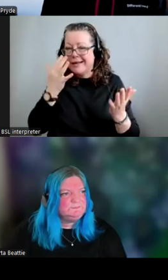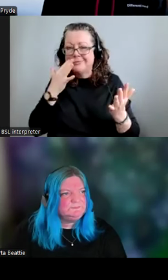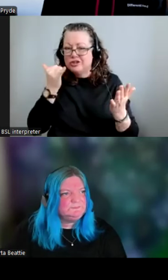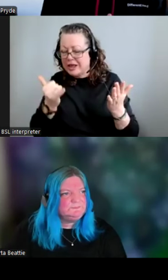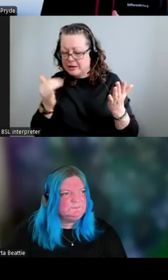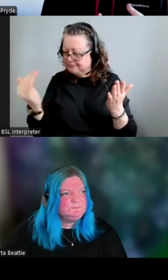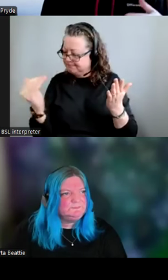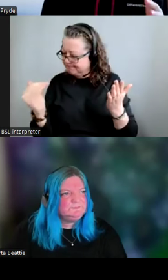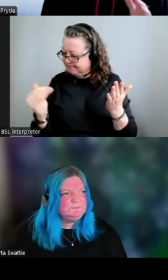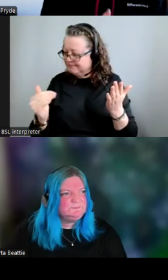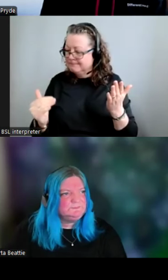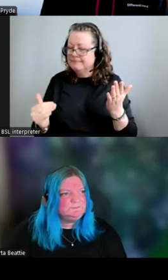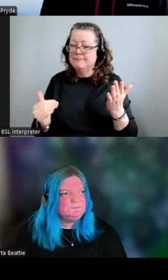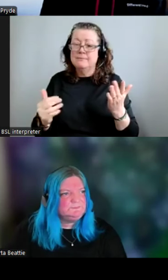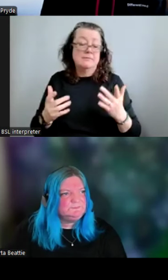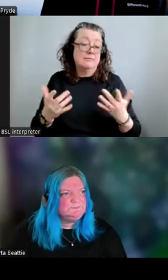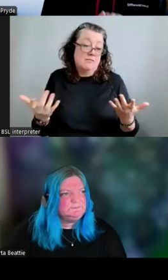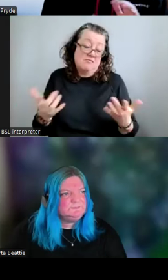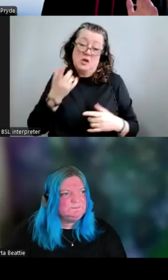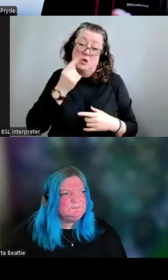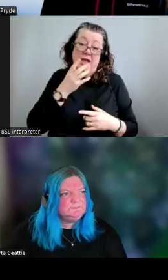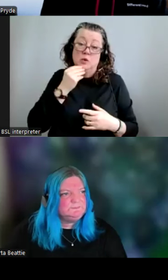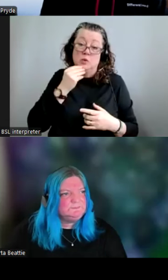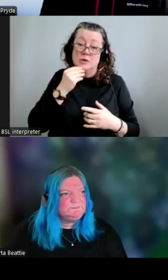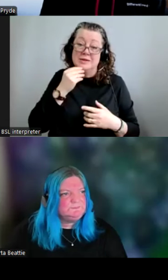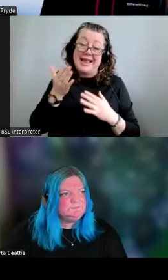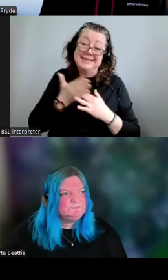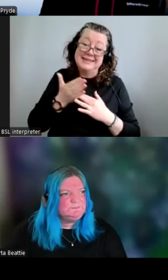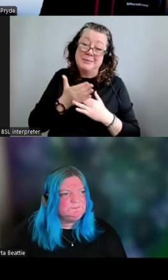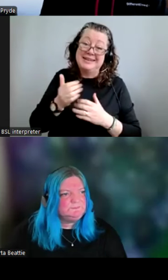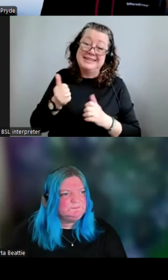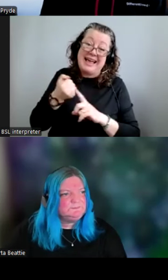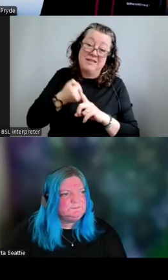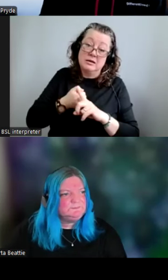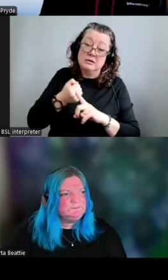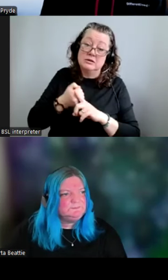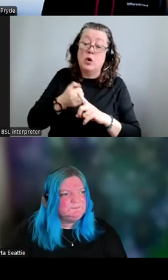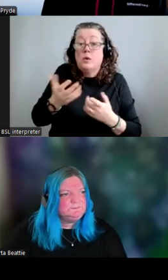through an accessibility advocate or a specialist can tell you as well to help support you.